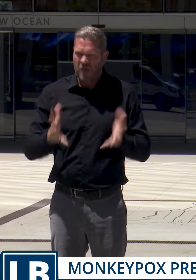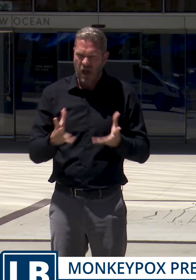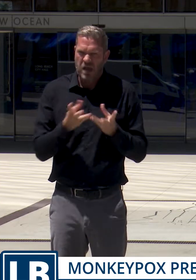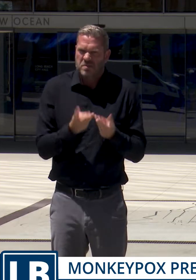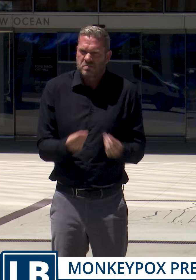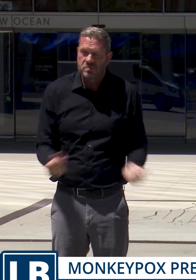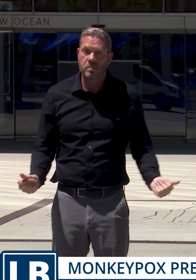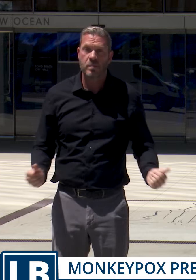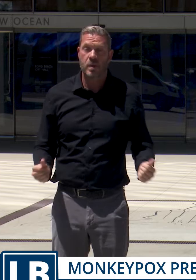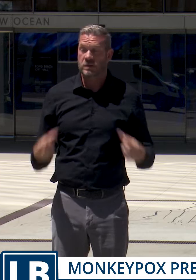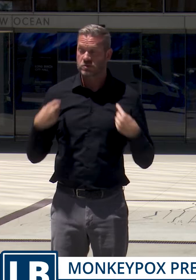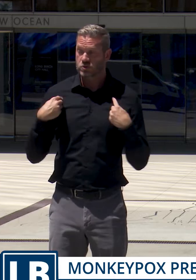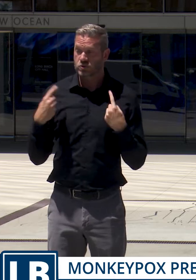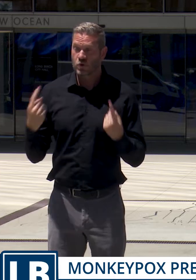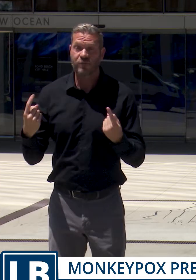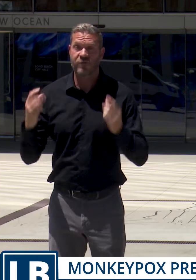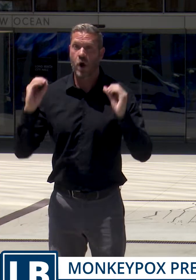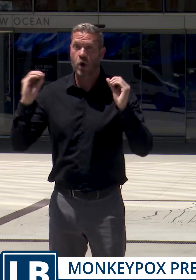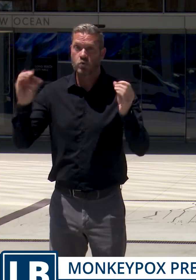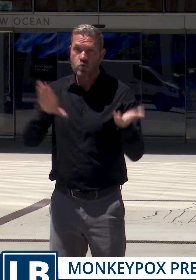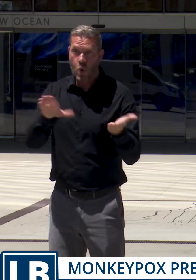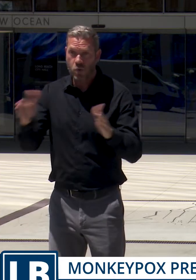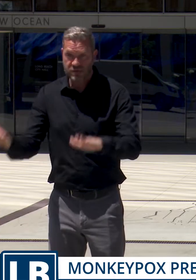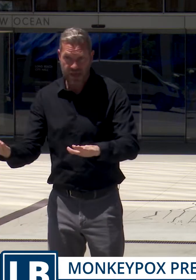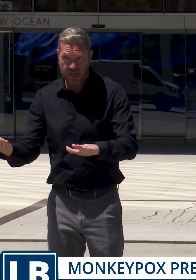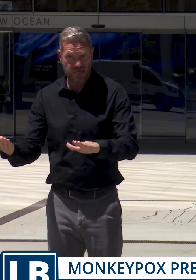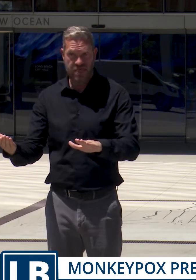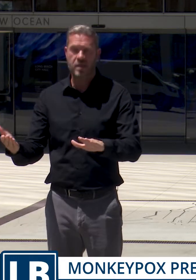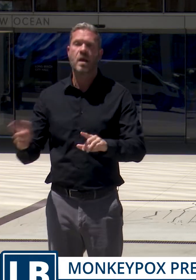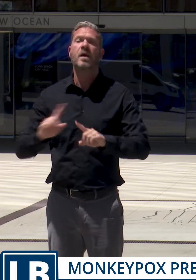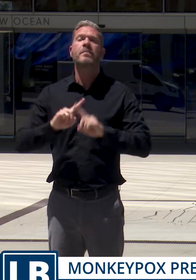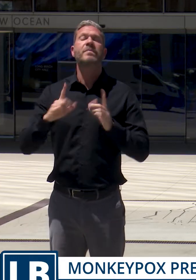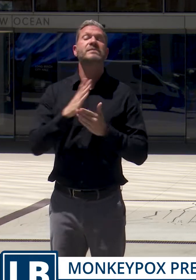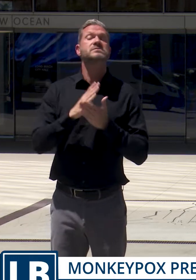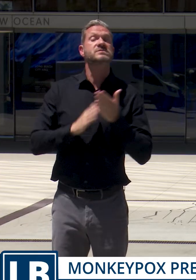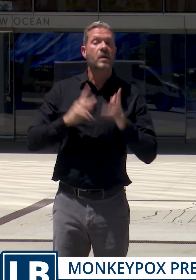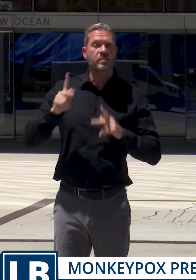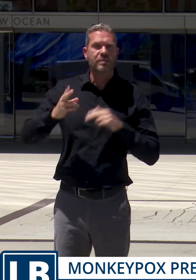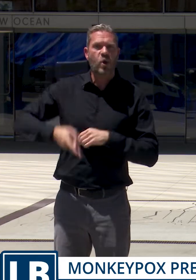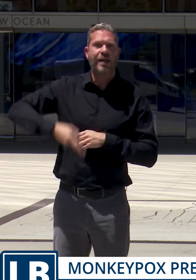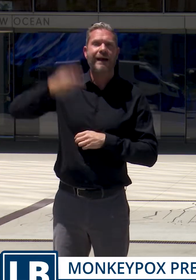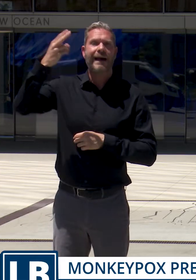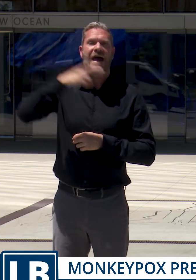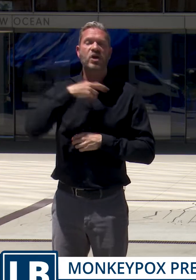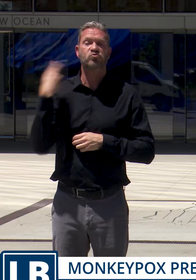however some groups can be at higher risk of severe illness including children under the age